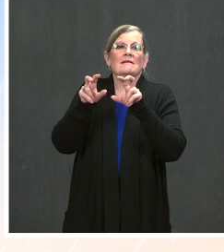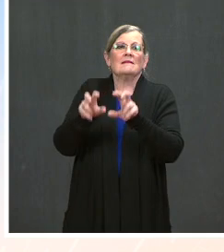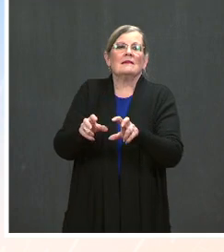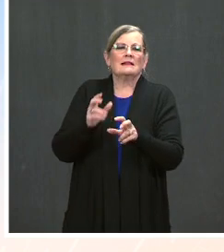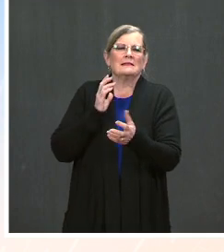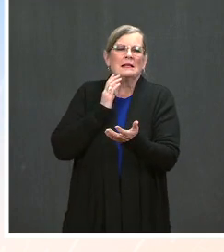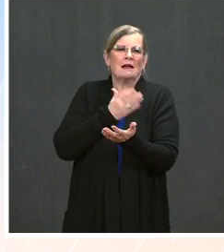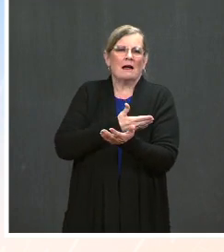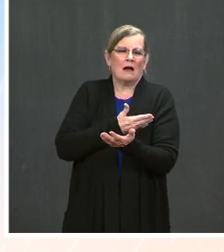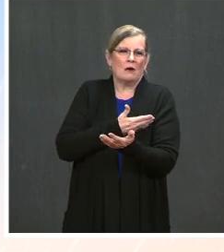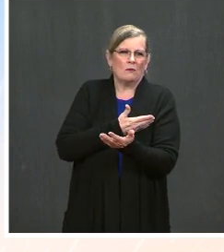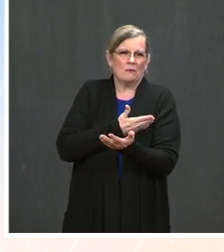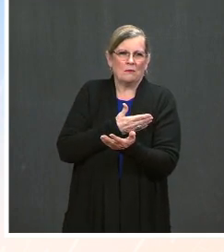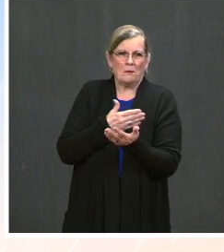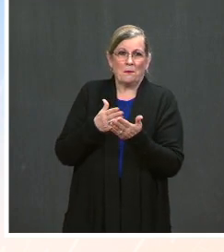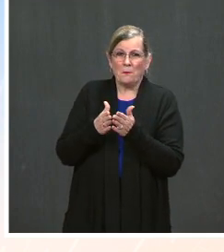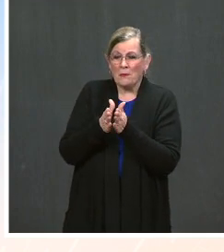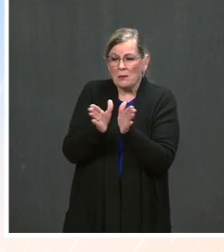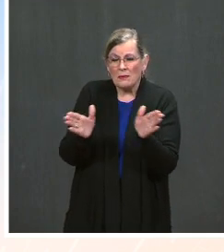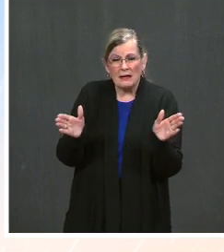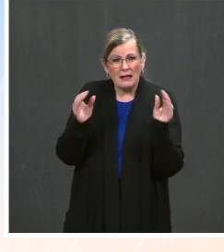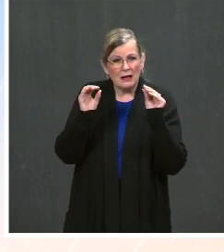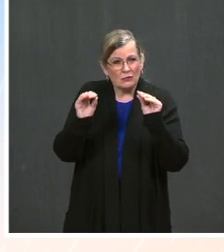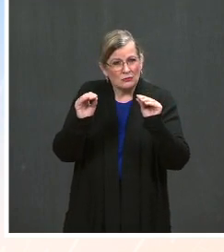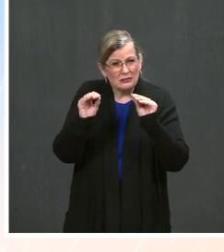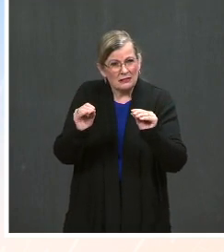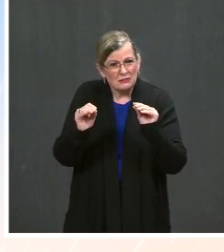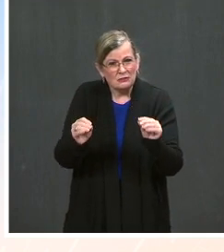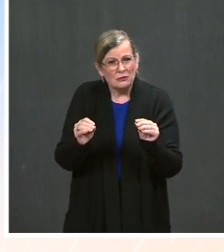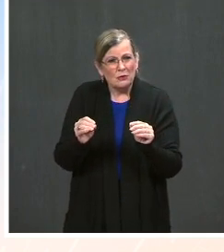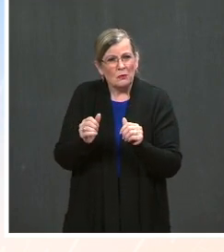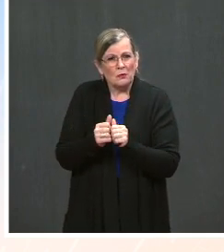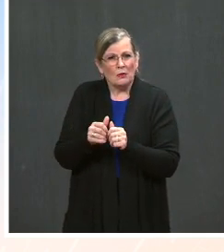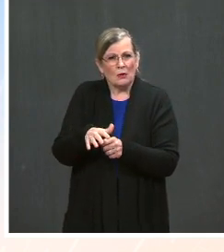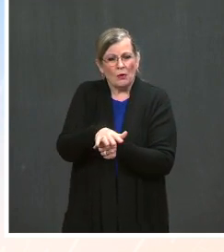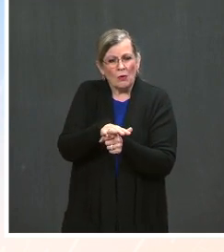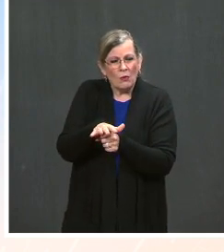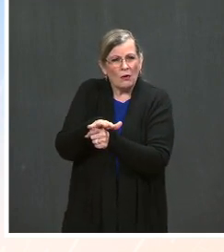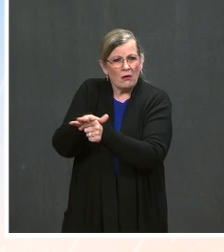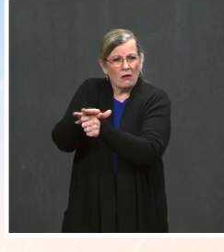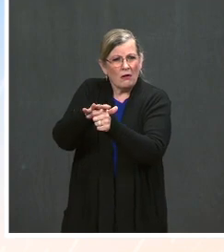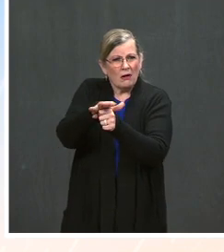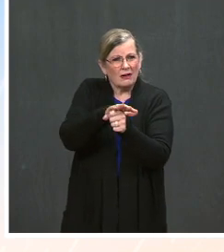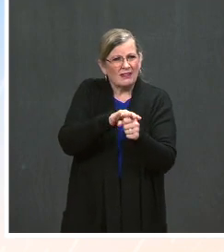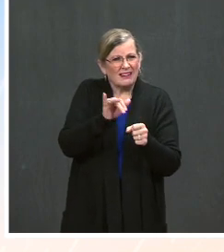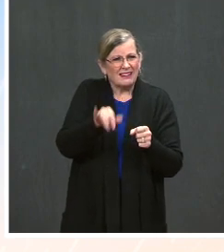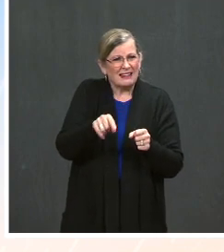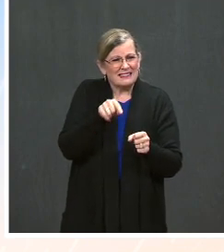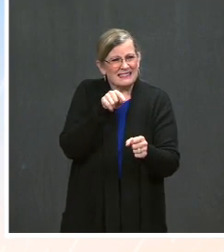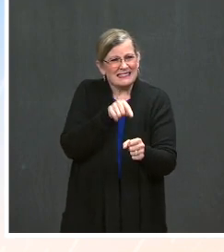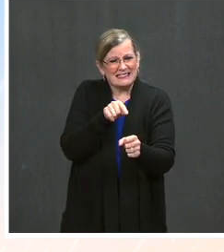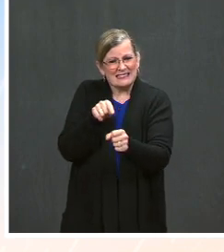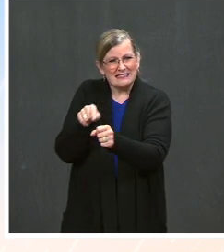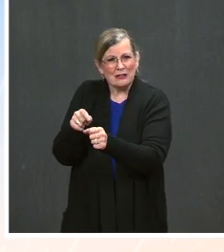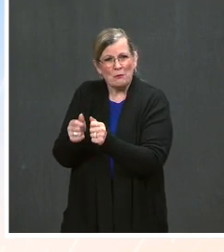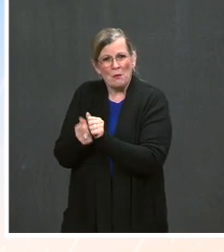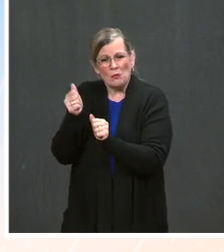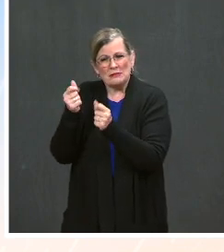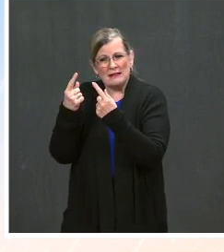in local partners, which we've seen to be the most effective efforts. So that's one of the reasons why that is where the majority of our funding through the --